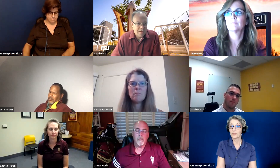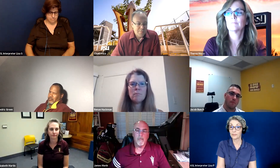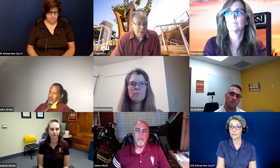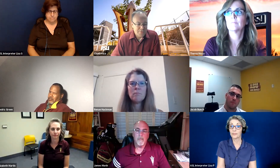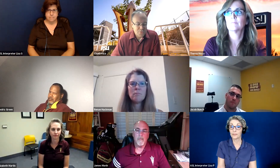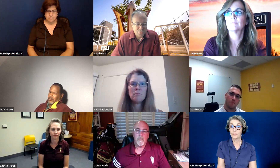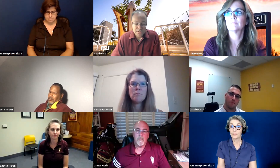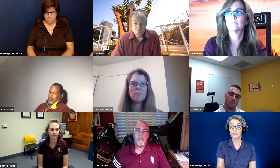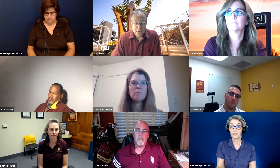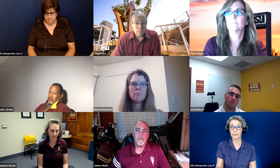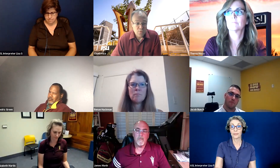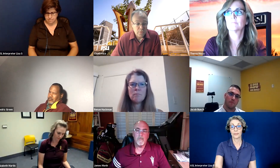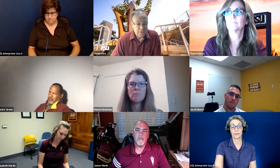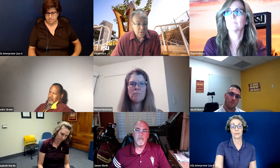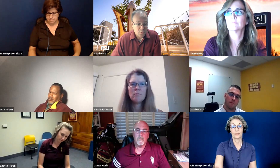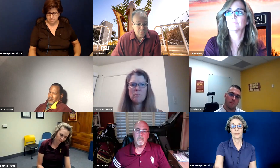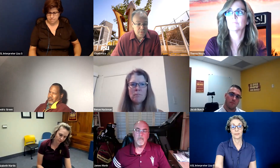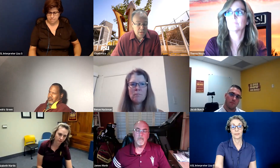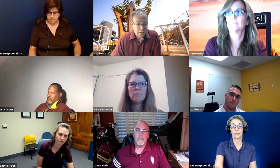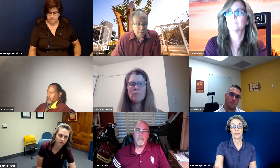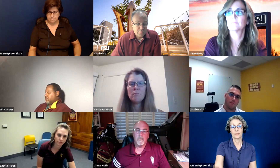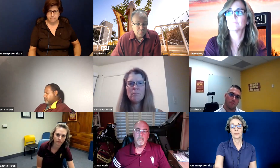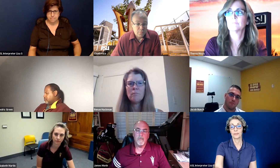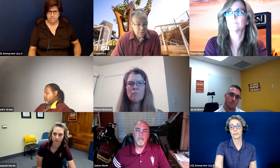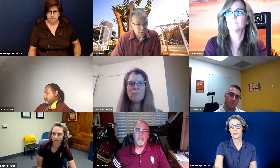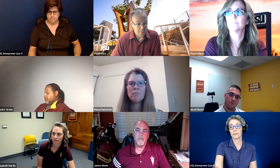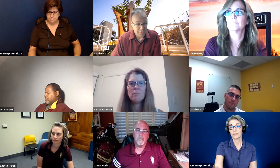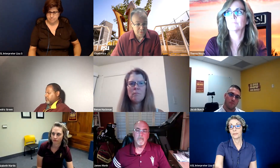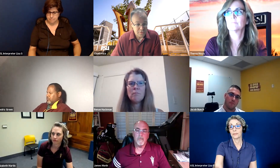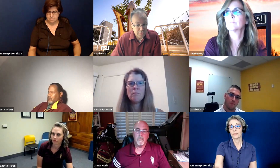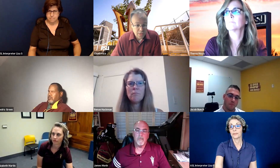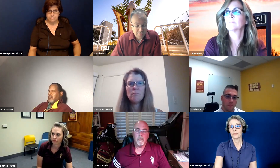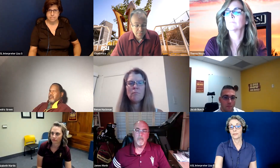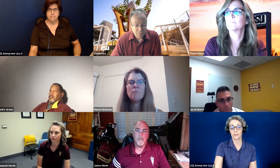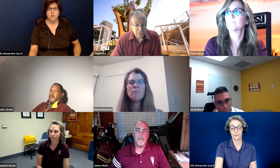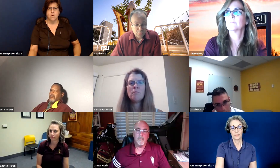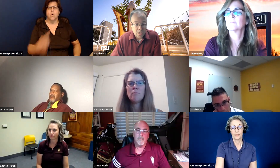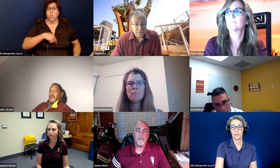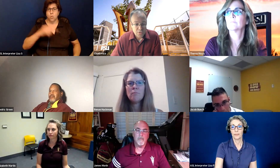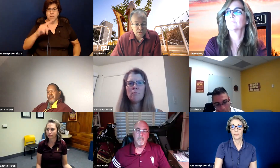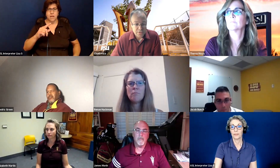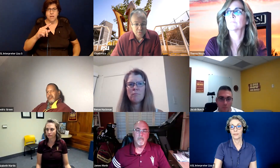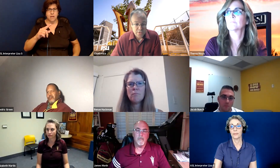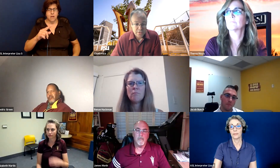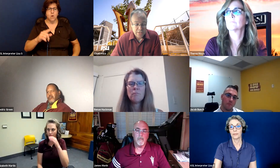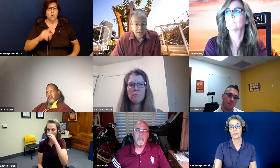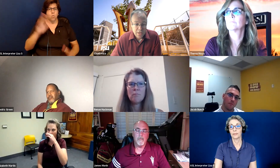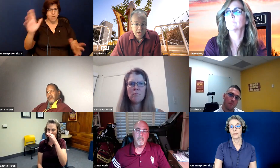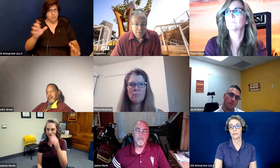Yeah, absolutely. So we will disclose your accommodations, but we do not disclose your disability.